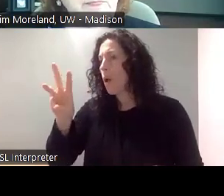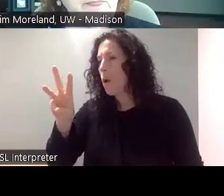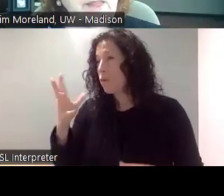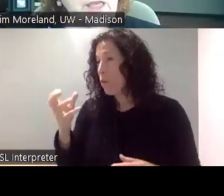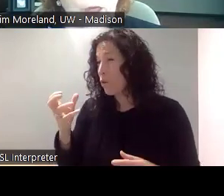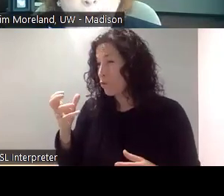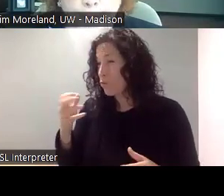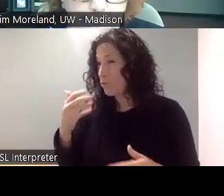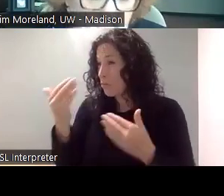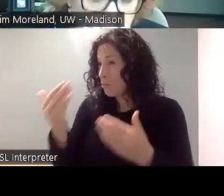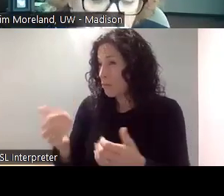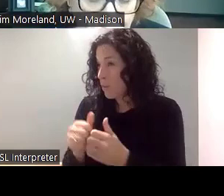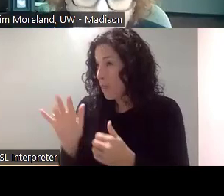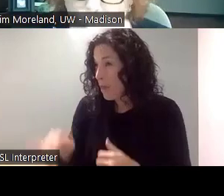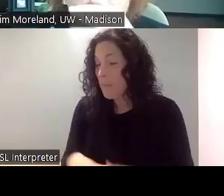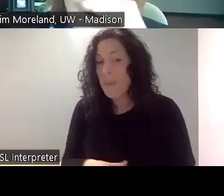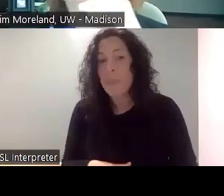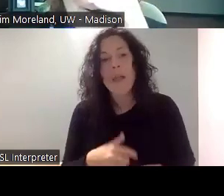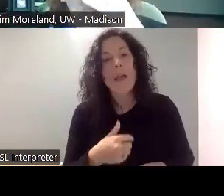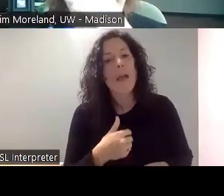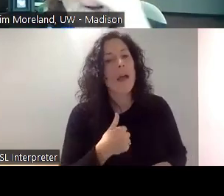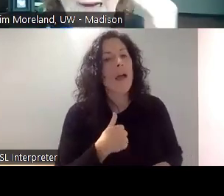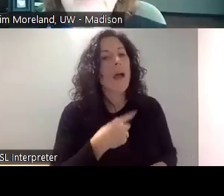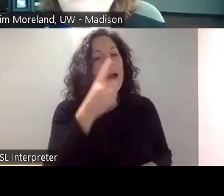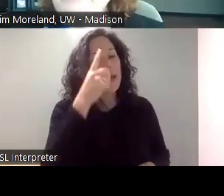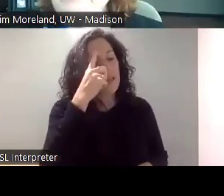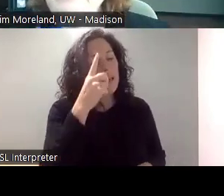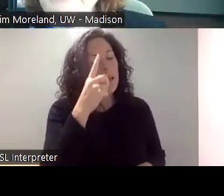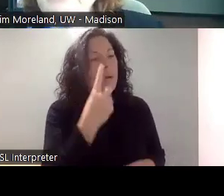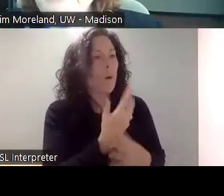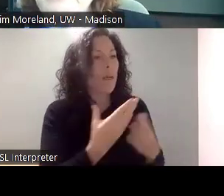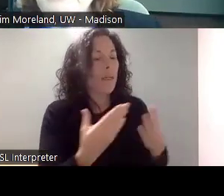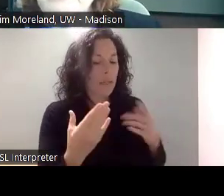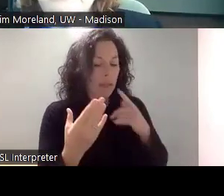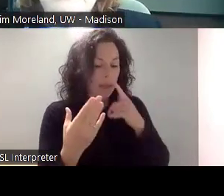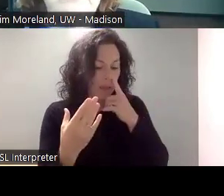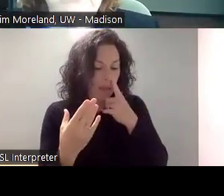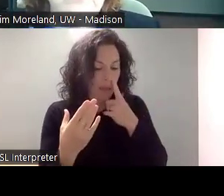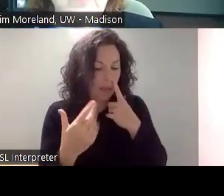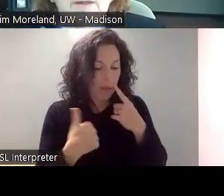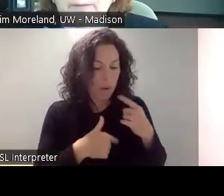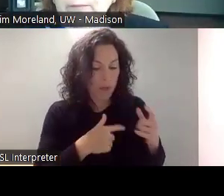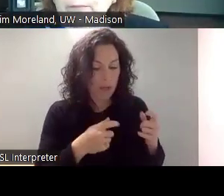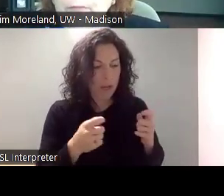Pamela Webb: Sure, I think that one of the things that when we're dealing with any subrecipients